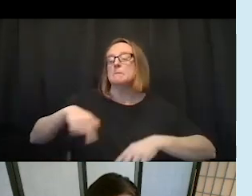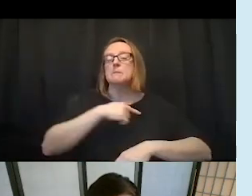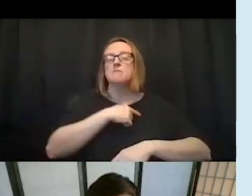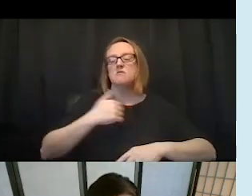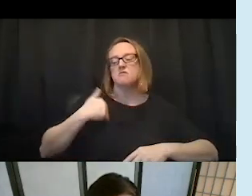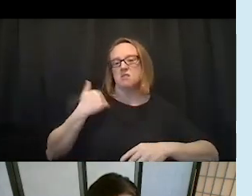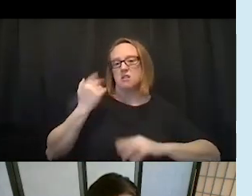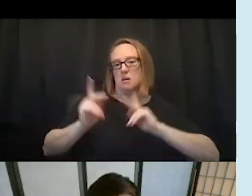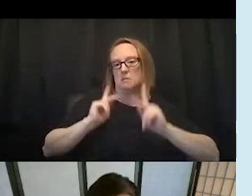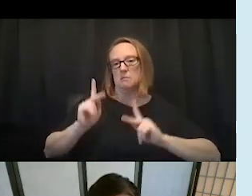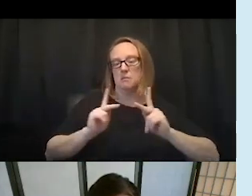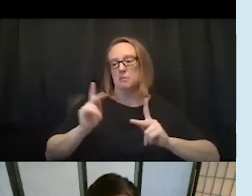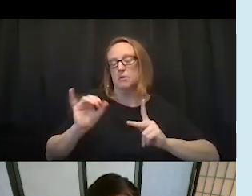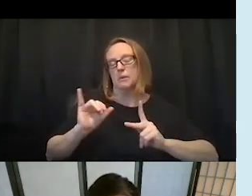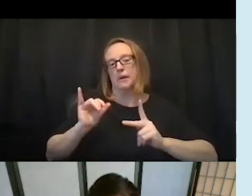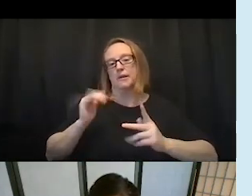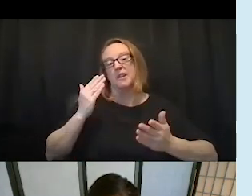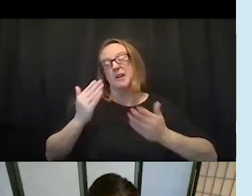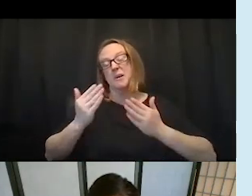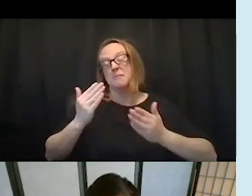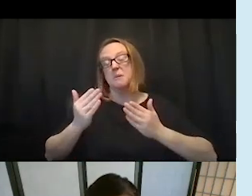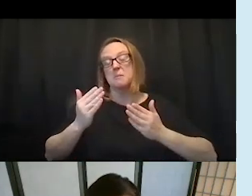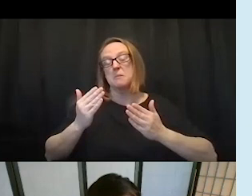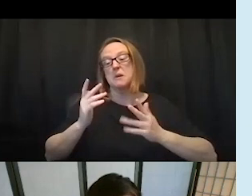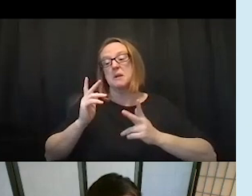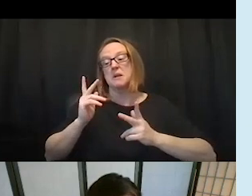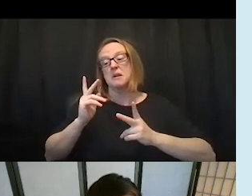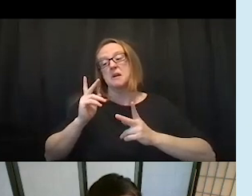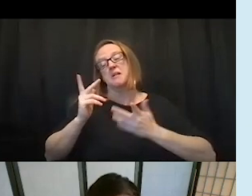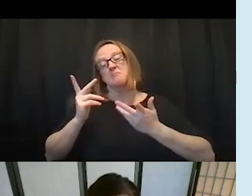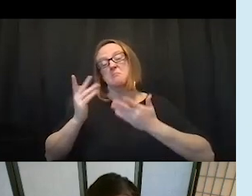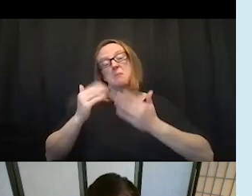um especially those of us that might have mixed relationships with our bodies for for various